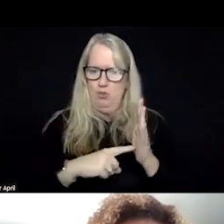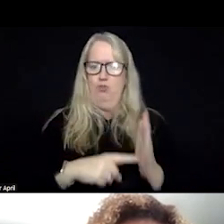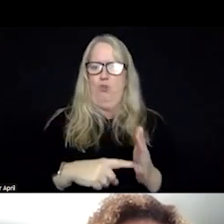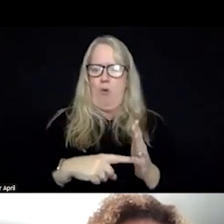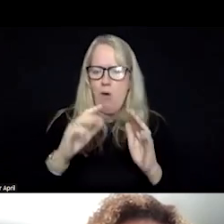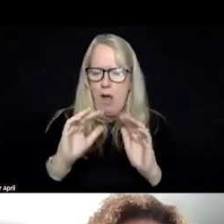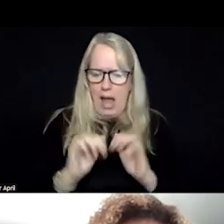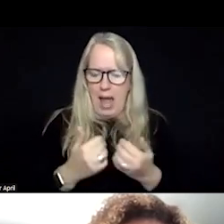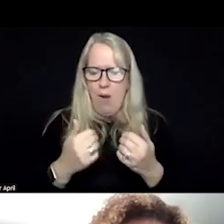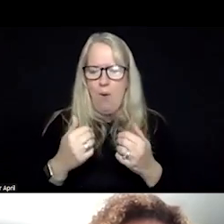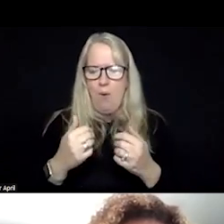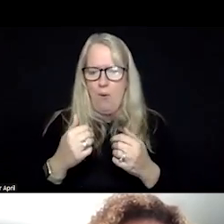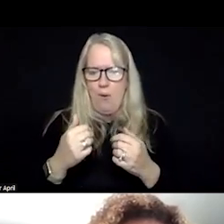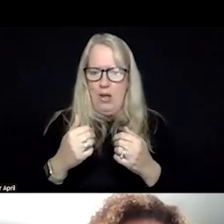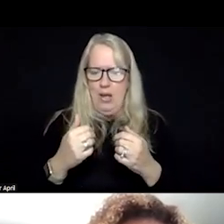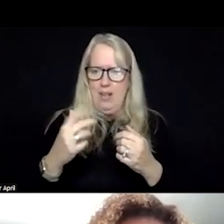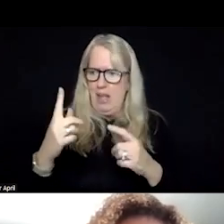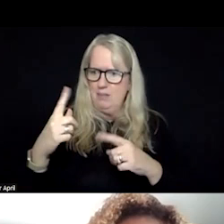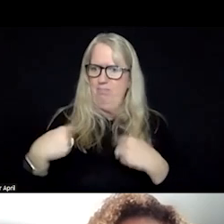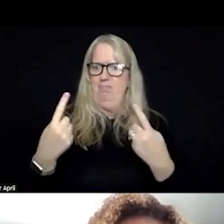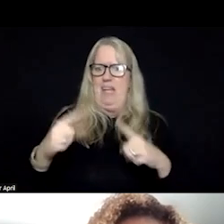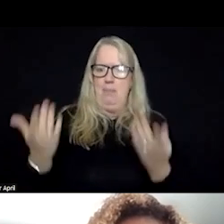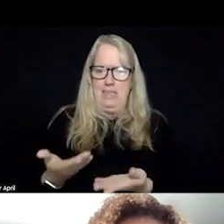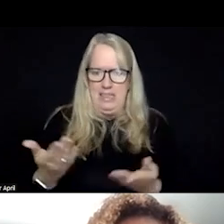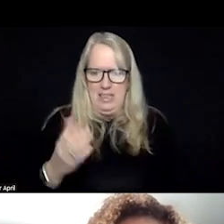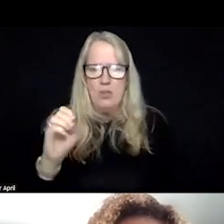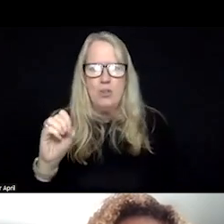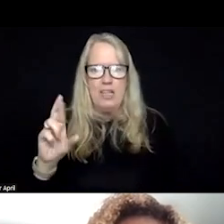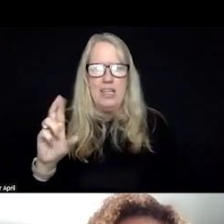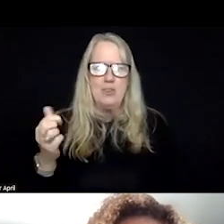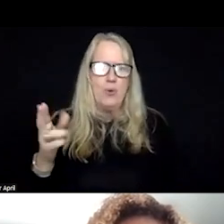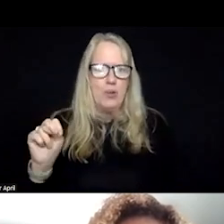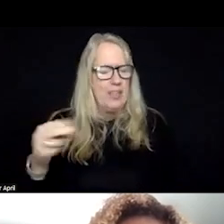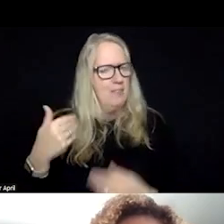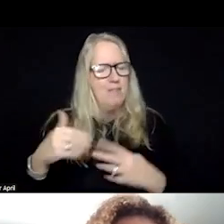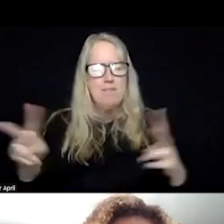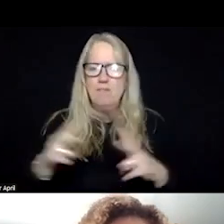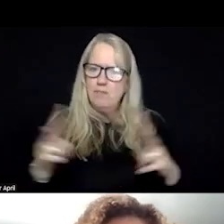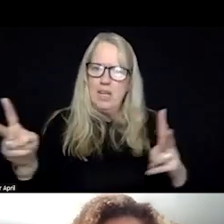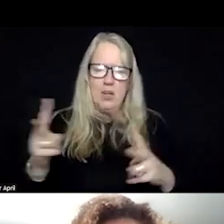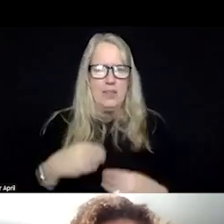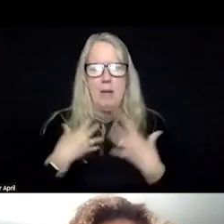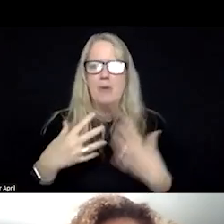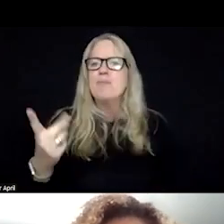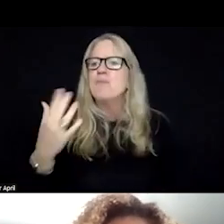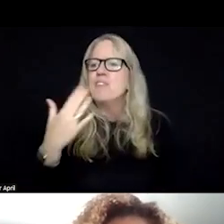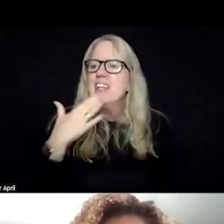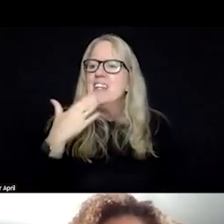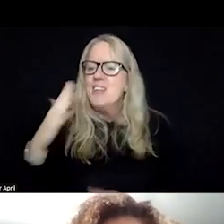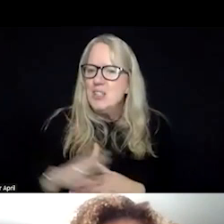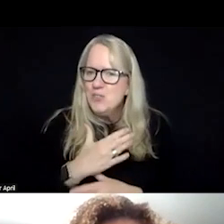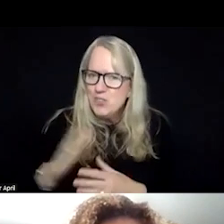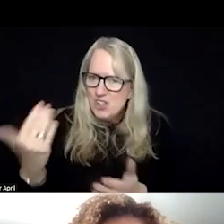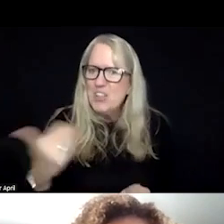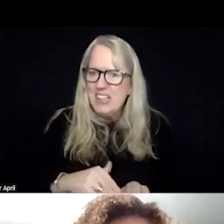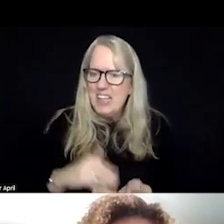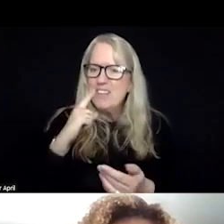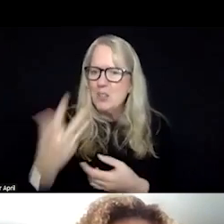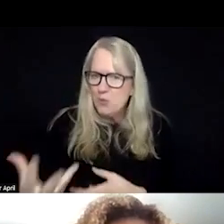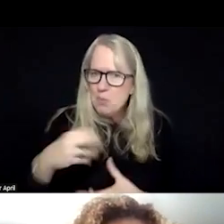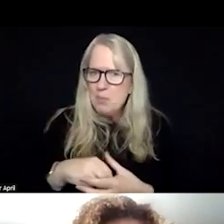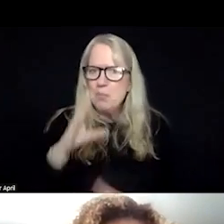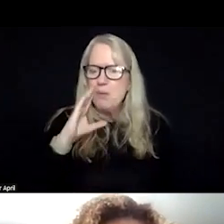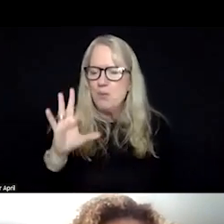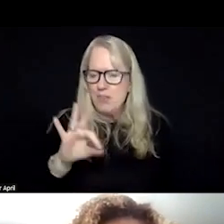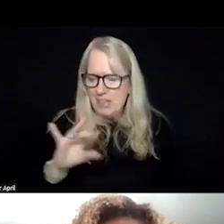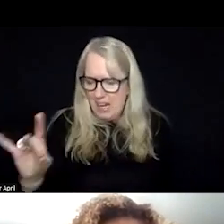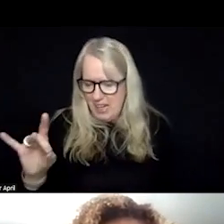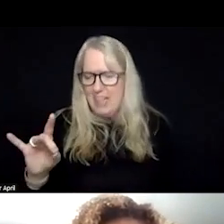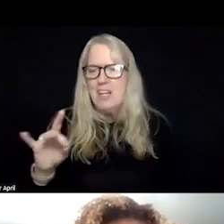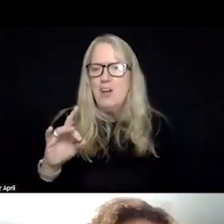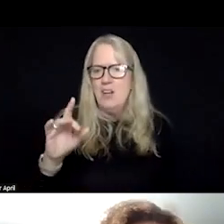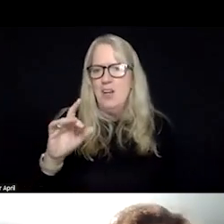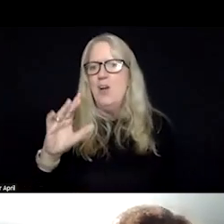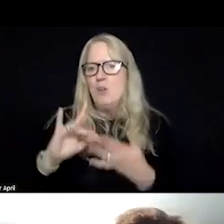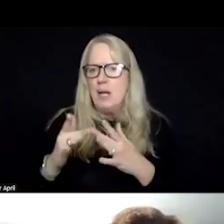BEEN DOING HERE AND SO VITAL IN CARRYING. >> THANK YOU FOR SHARING THAT. I WANT TO TIE